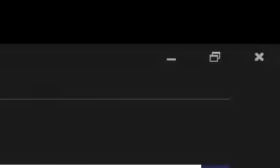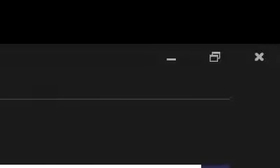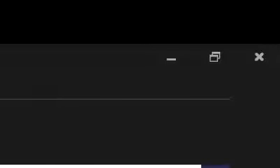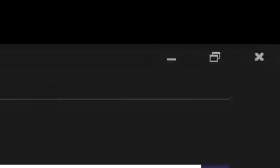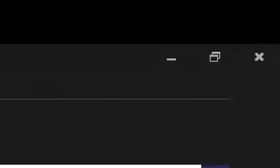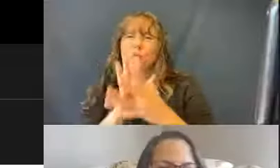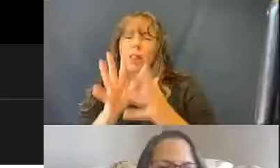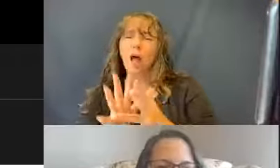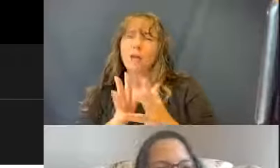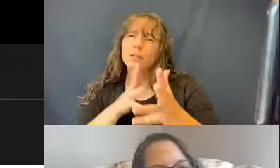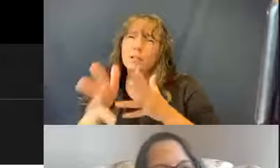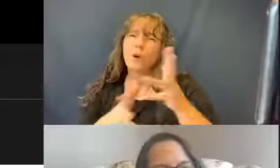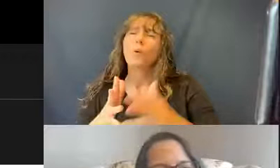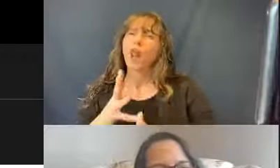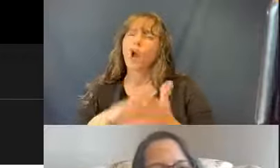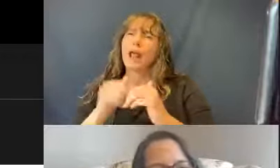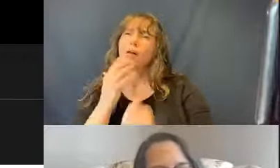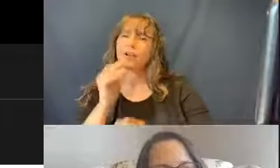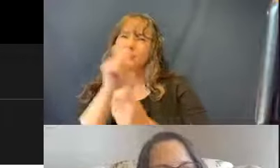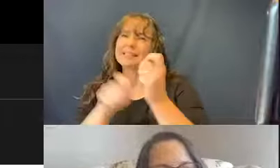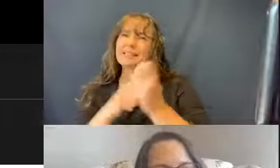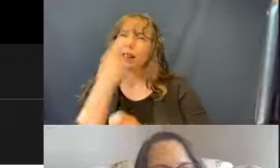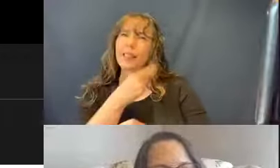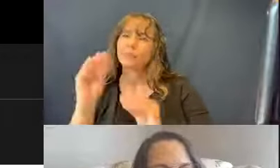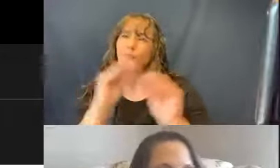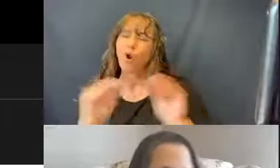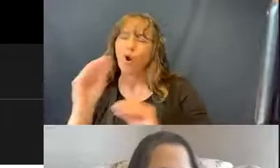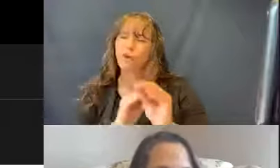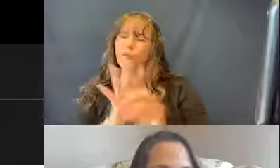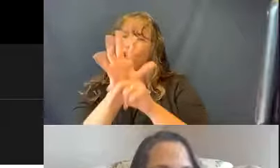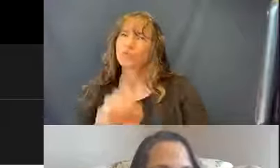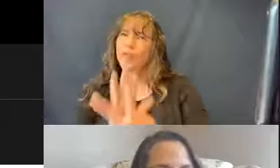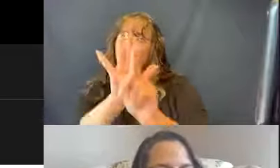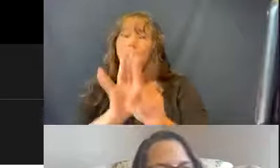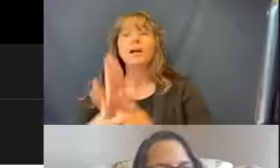lips move. So some people that rely heavily on speech reading don't know sign language